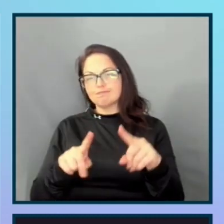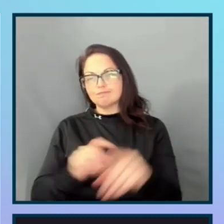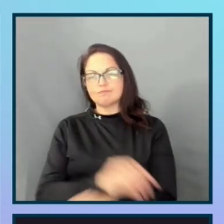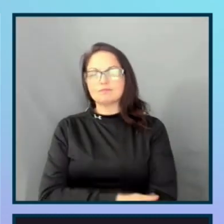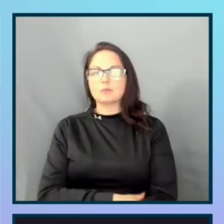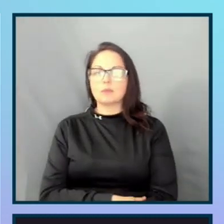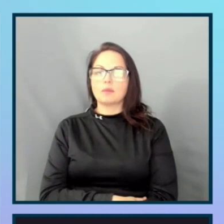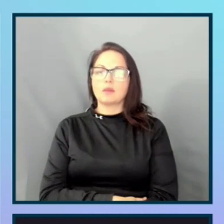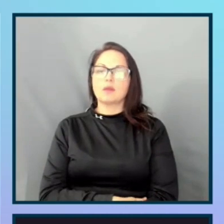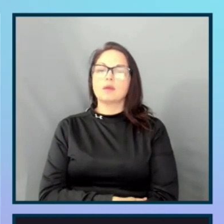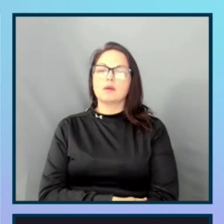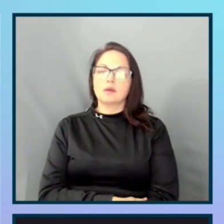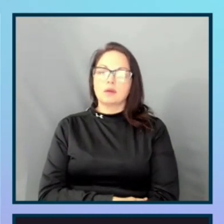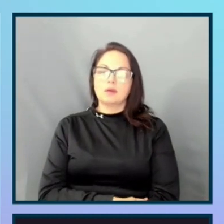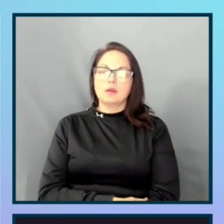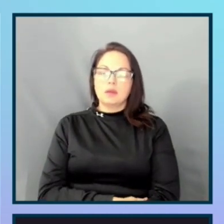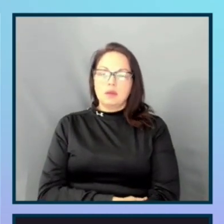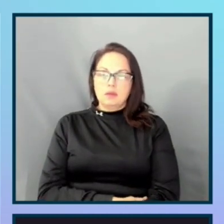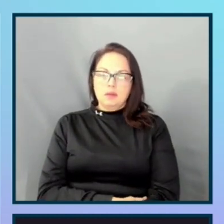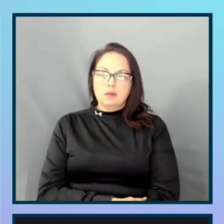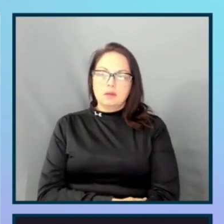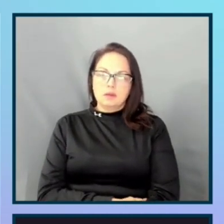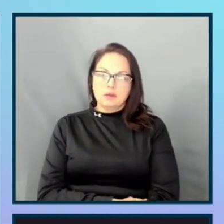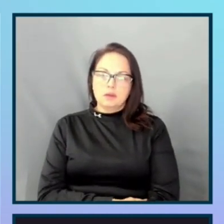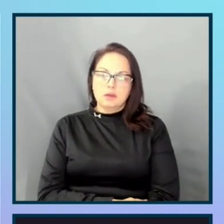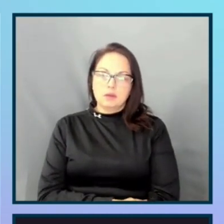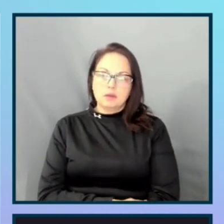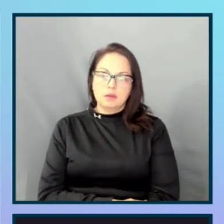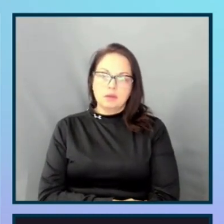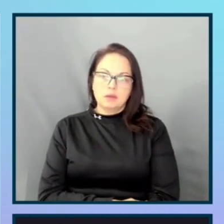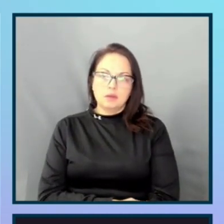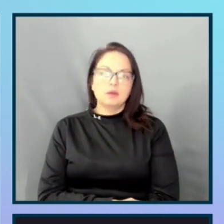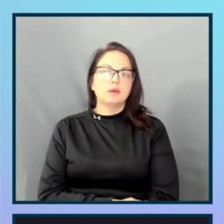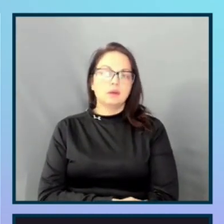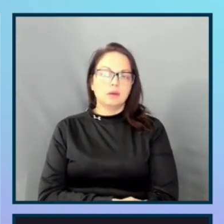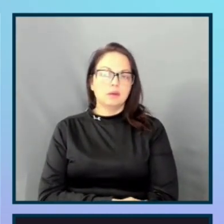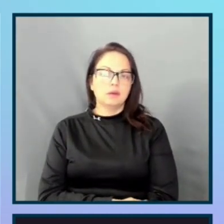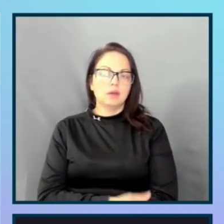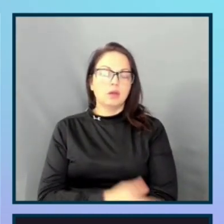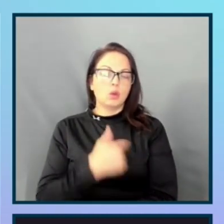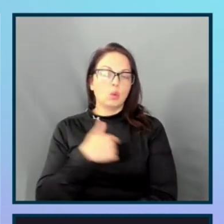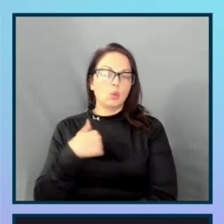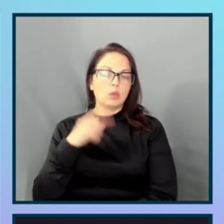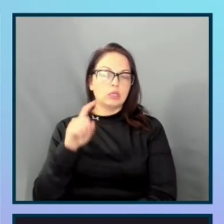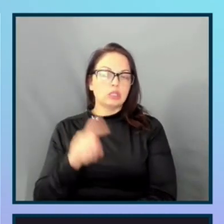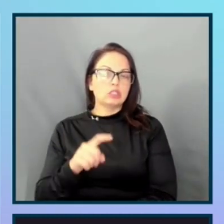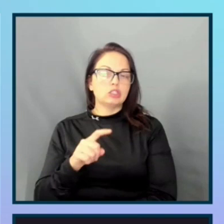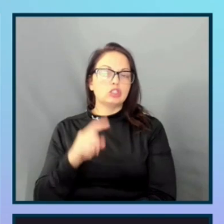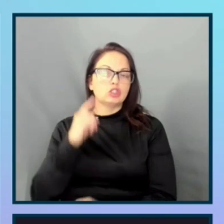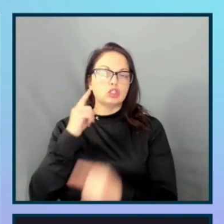We can also, or should also be considerate to the fact that many people who we are carrying out user testing with,